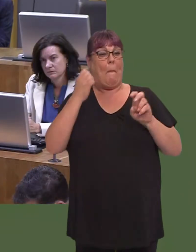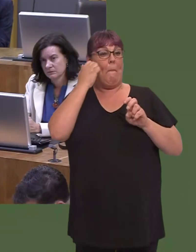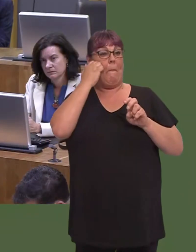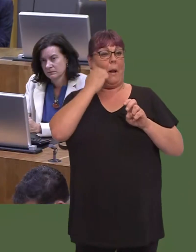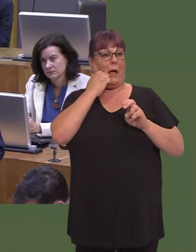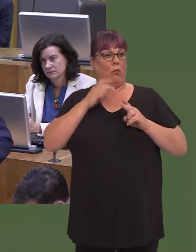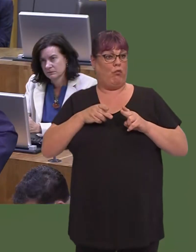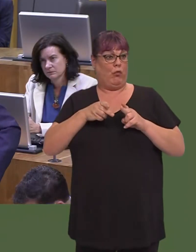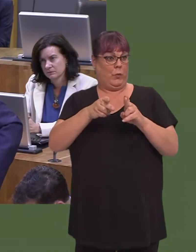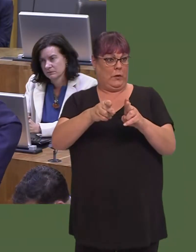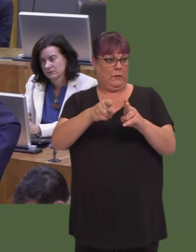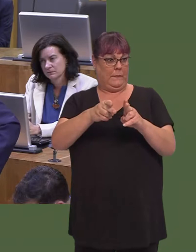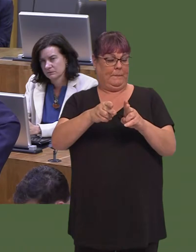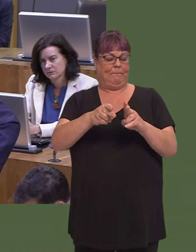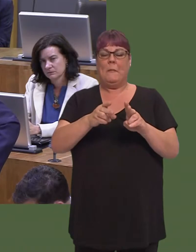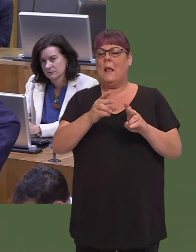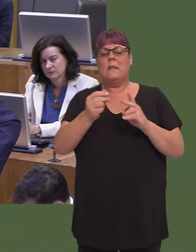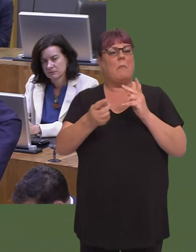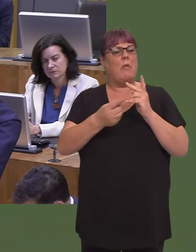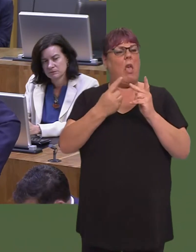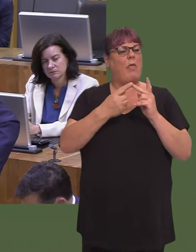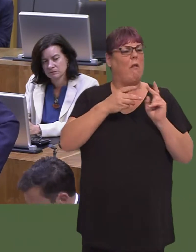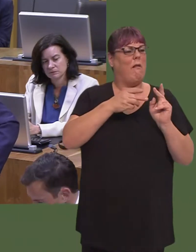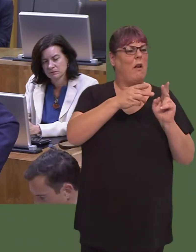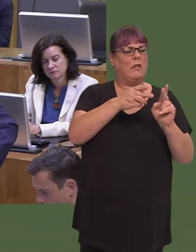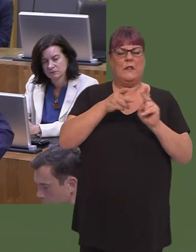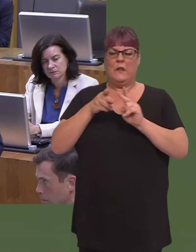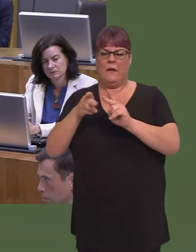be an exemplar for the whole of Wales. I've been discussing with the council how we can